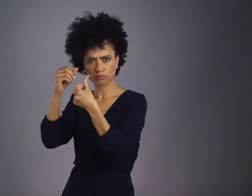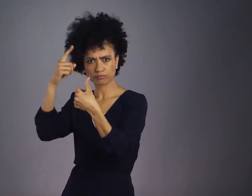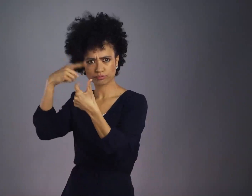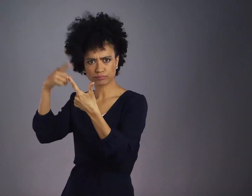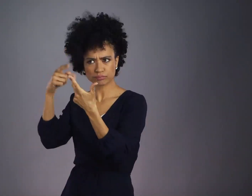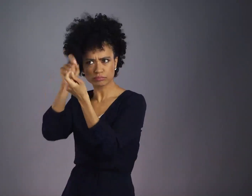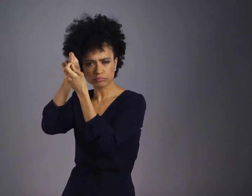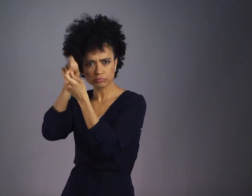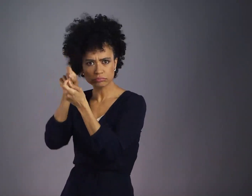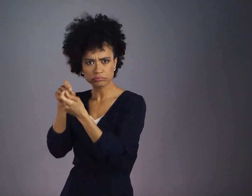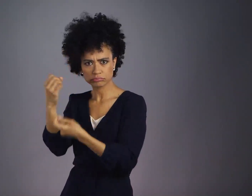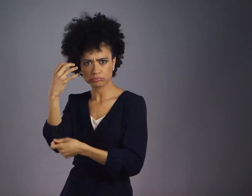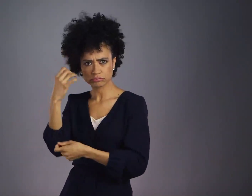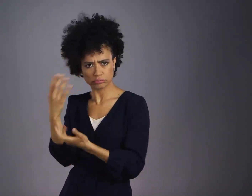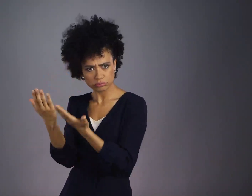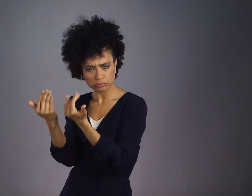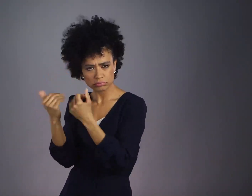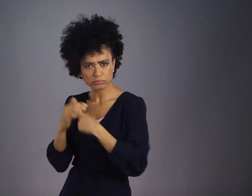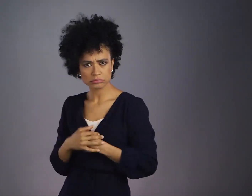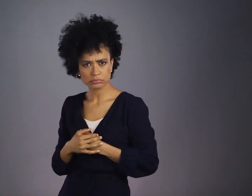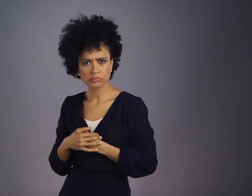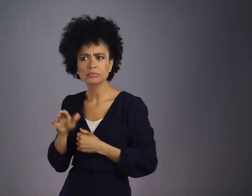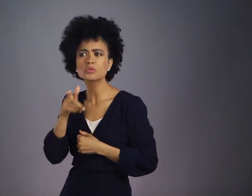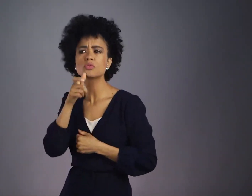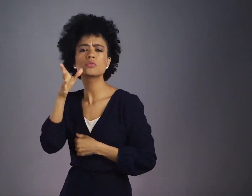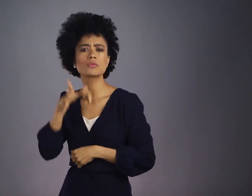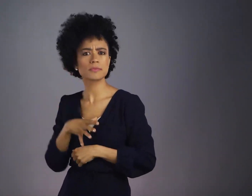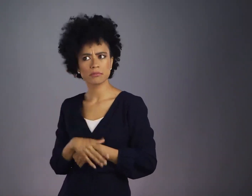She will want to know who the woman is and where she is.